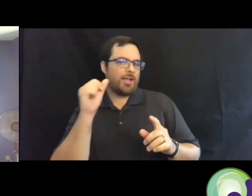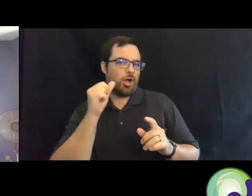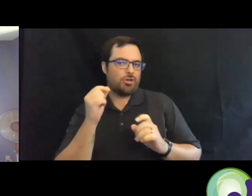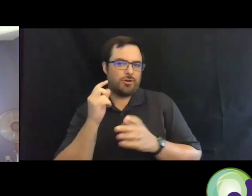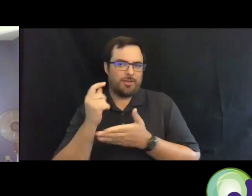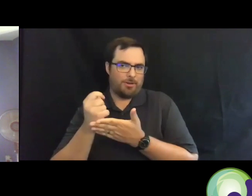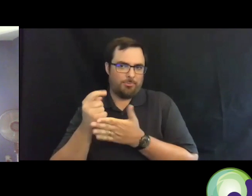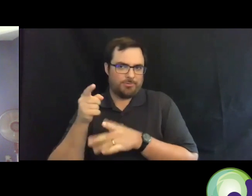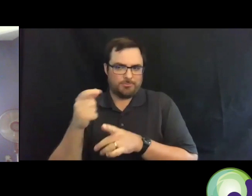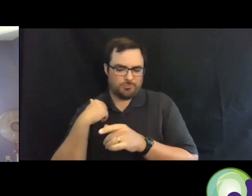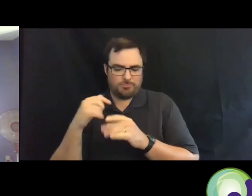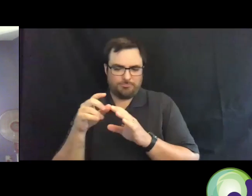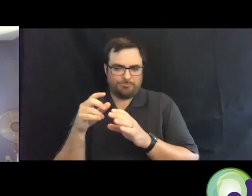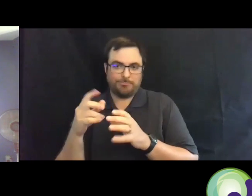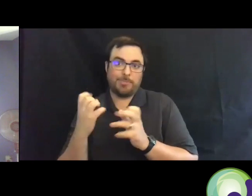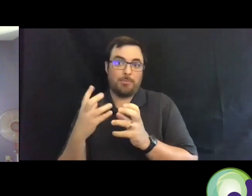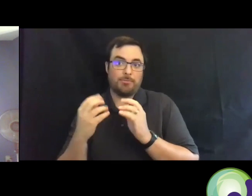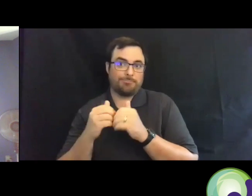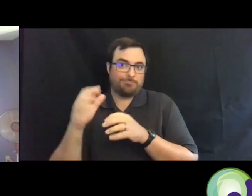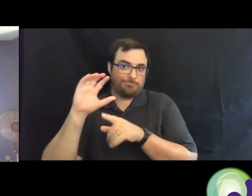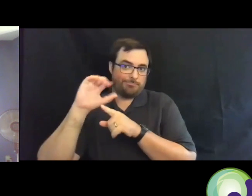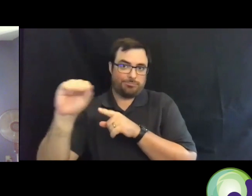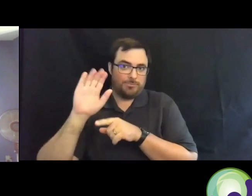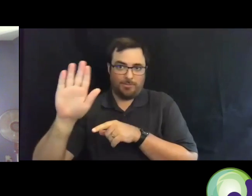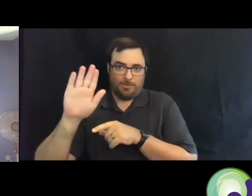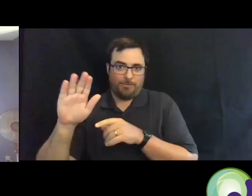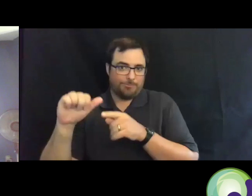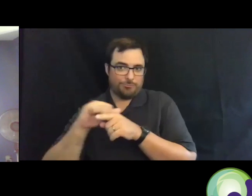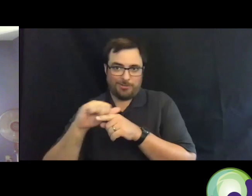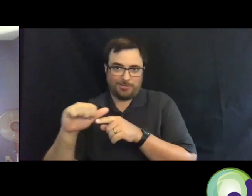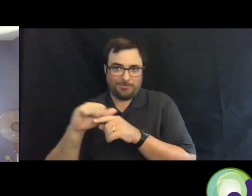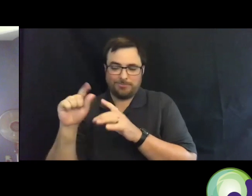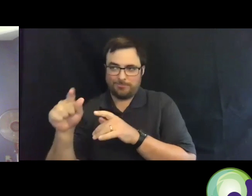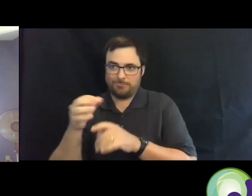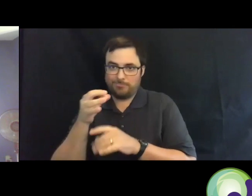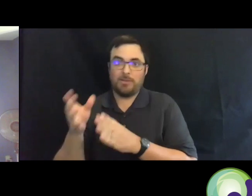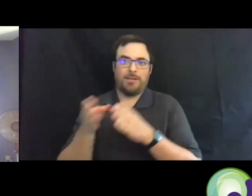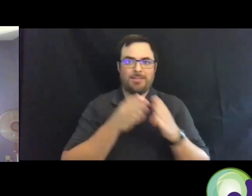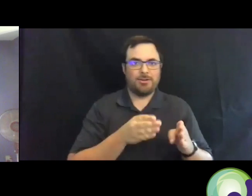maybe have way more training in the area of auditory rehab and then you have the teachers for the deaf for a speech and language